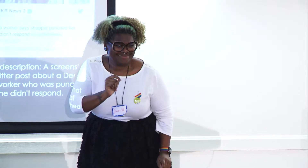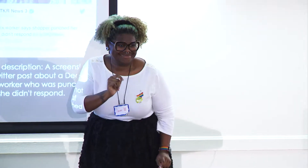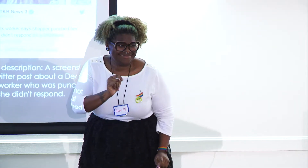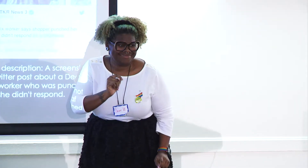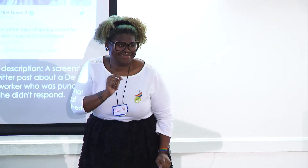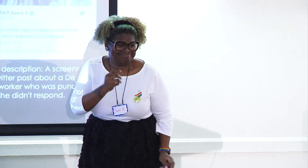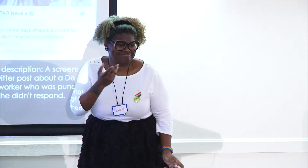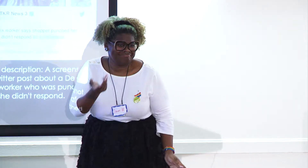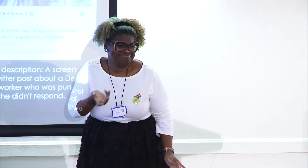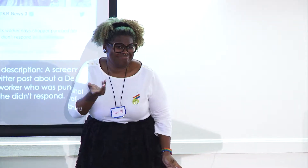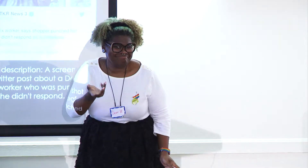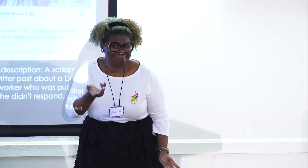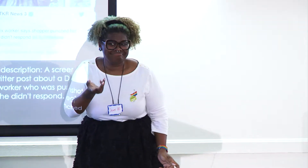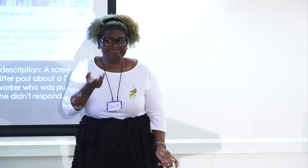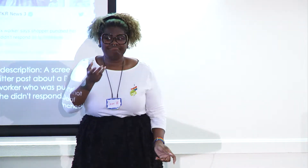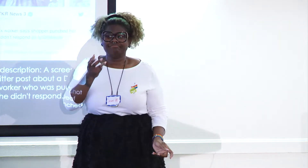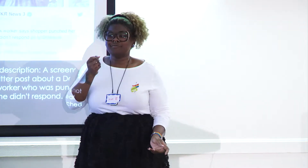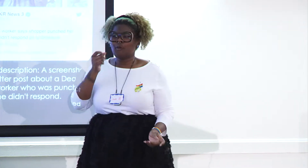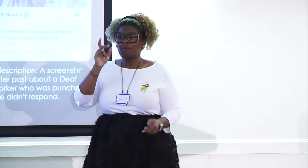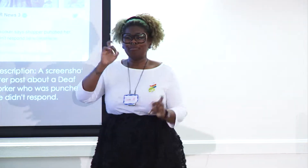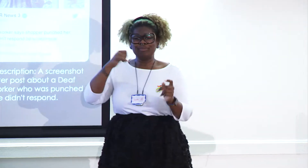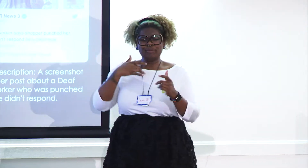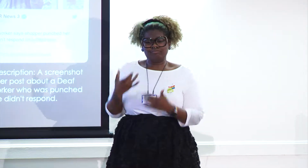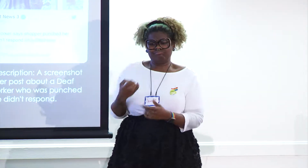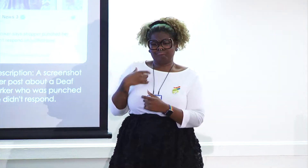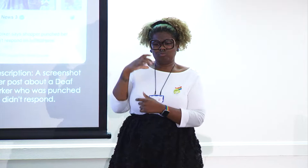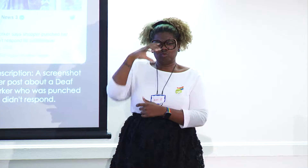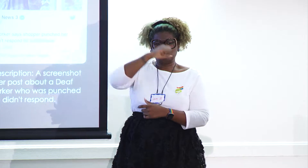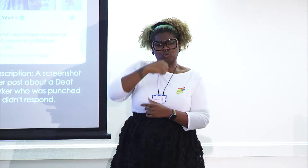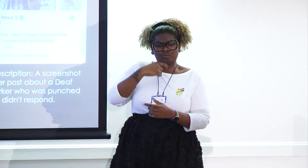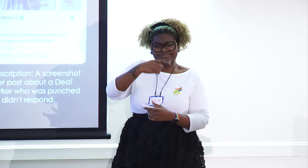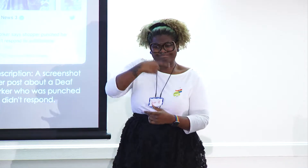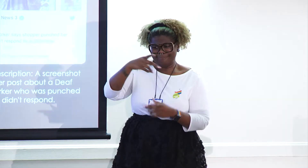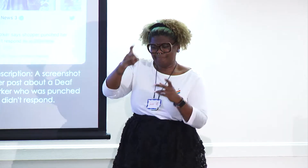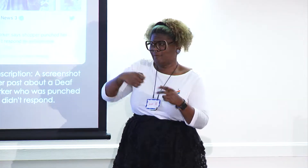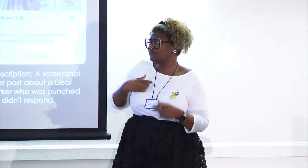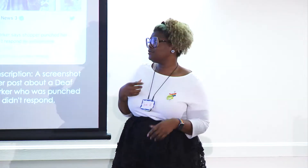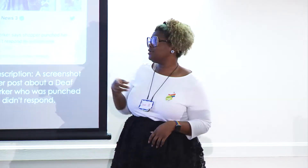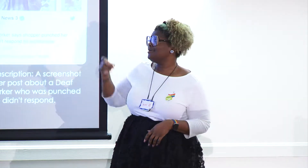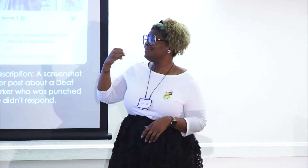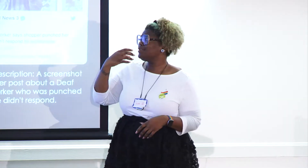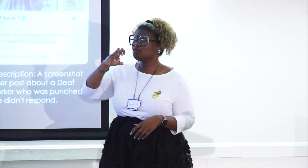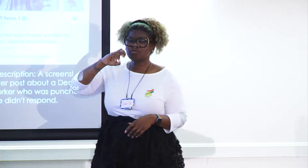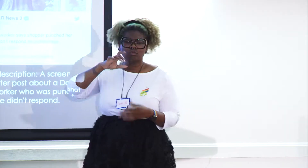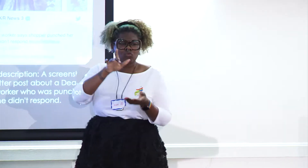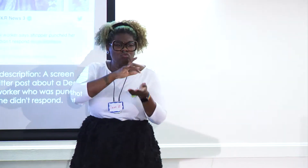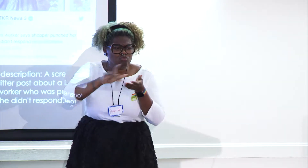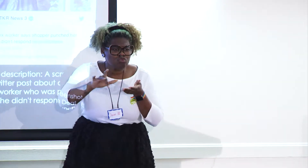You can't walk down the sidewalk and look at someone, and go, oh, that person's deaf. So automatically, a hearing person